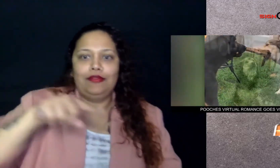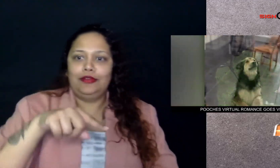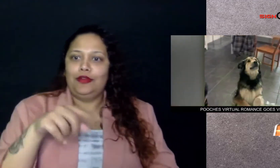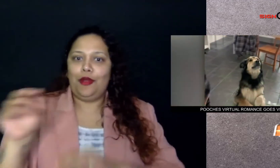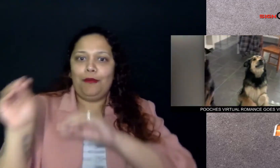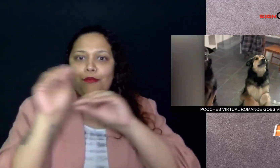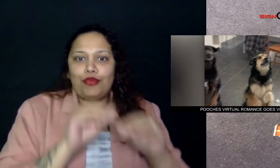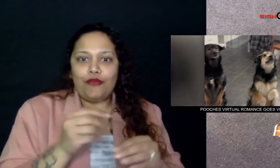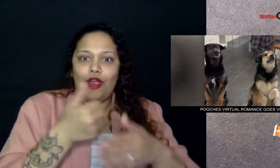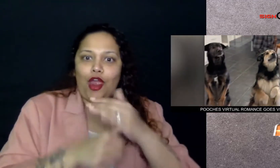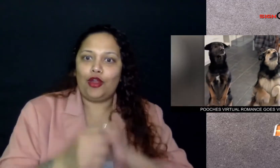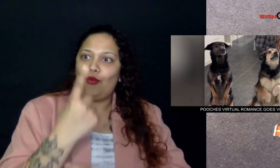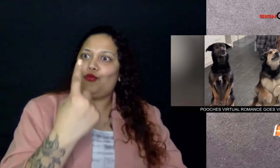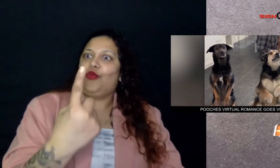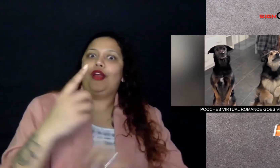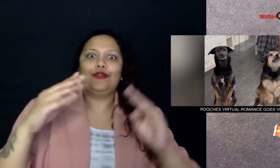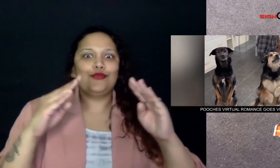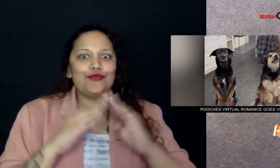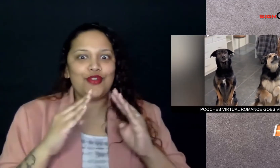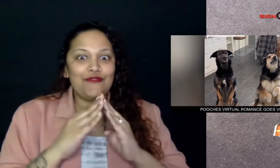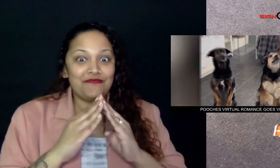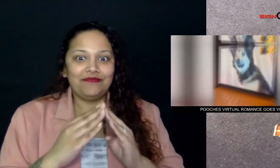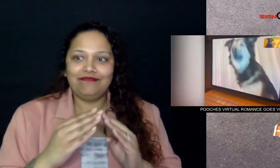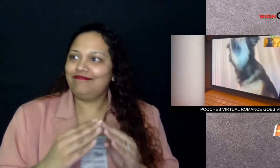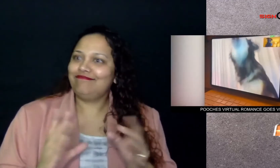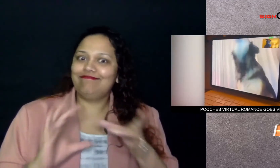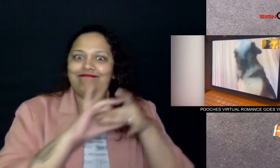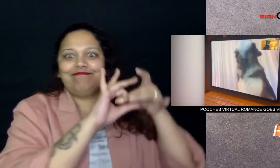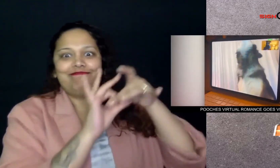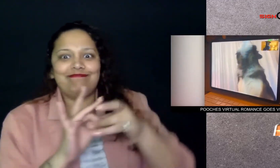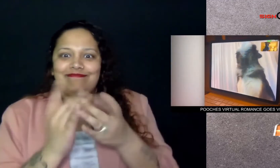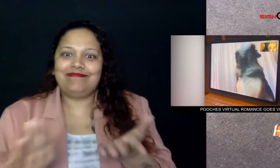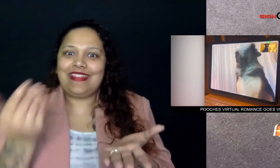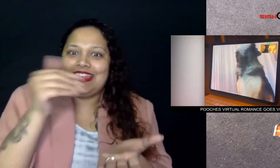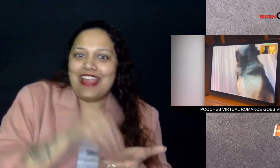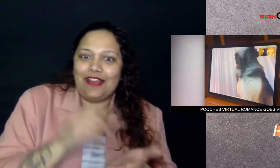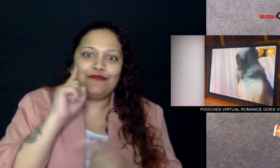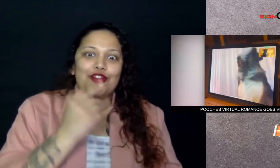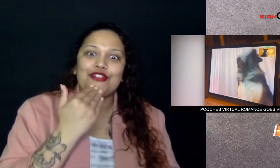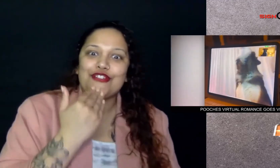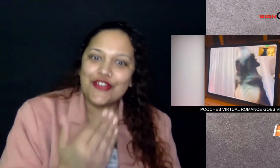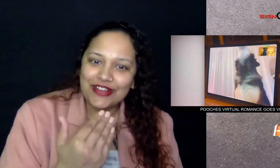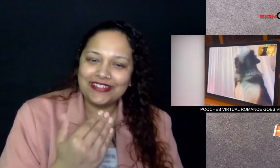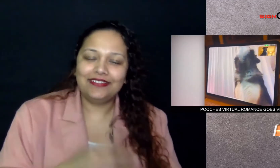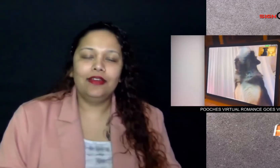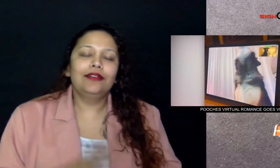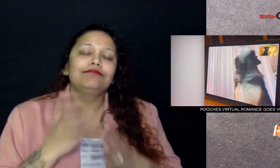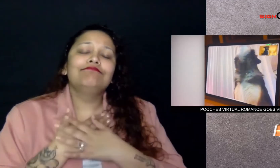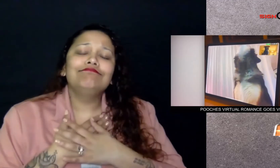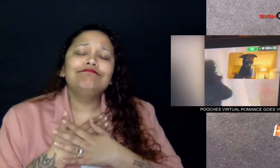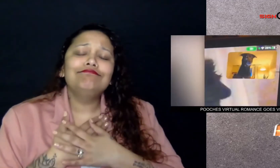all move back under the same roof. And reunite Sadie and Rollo for good.